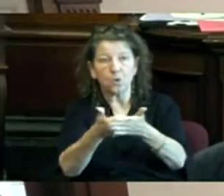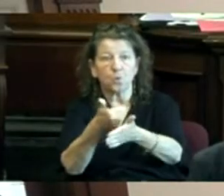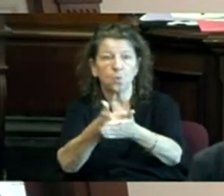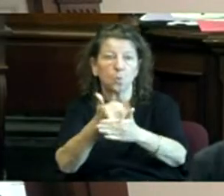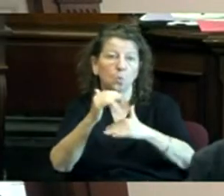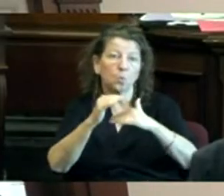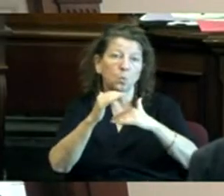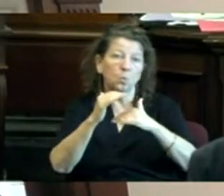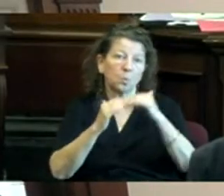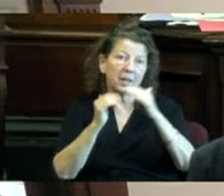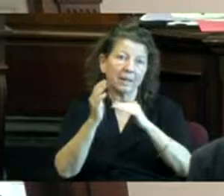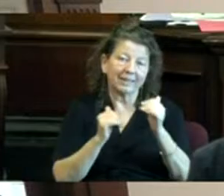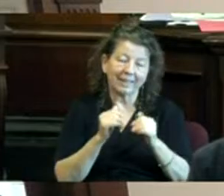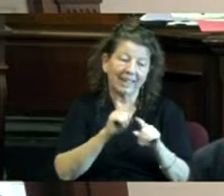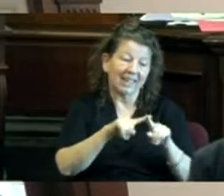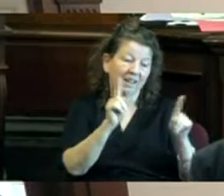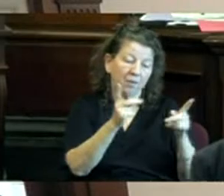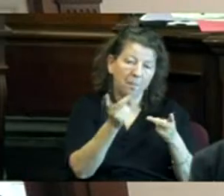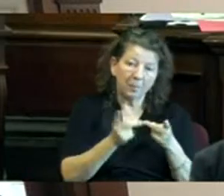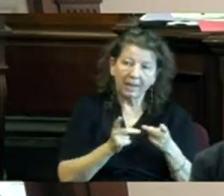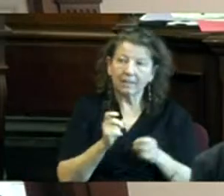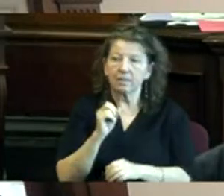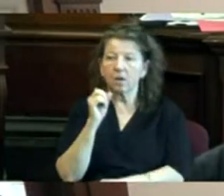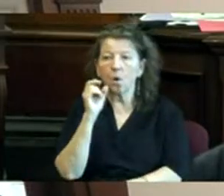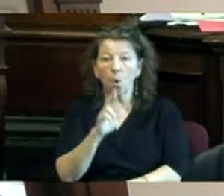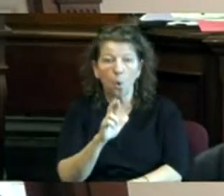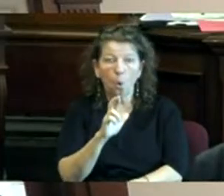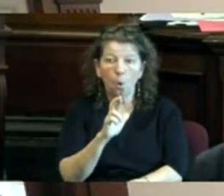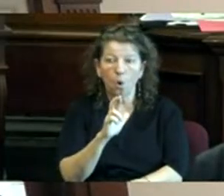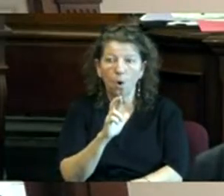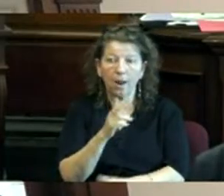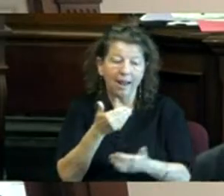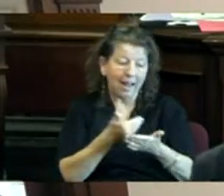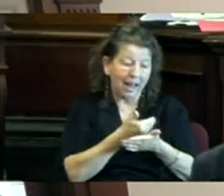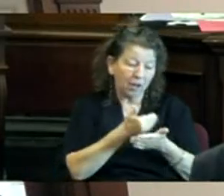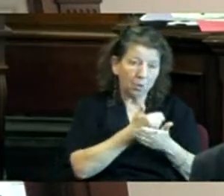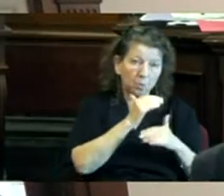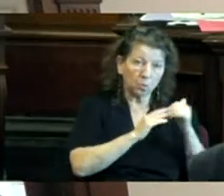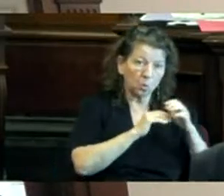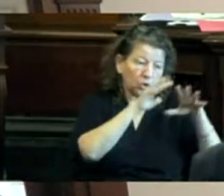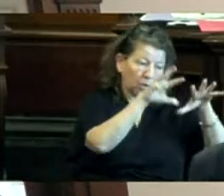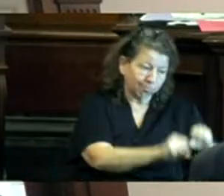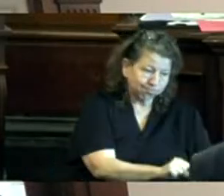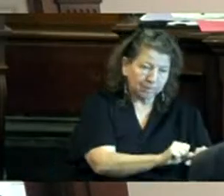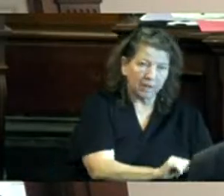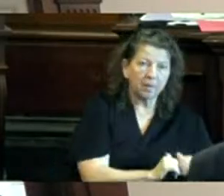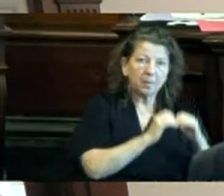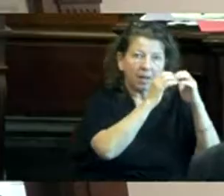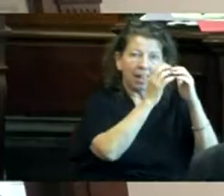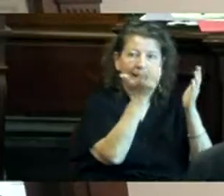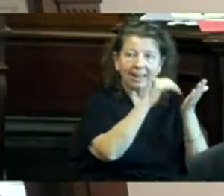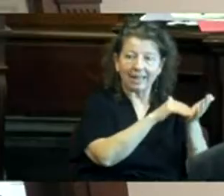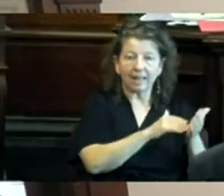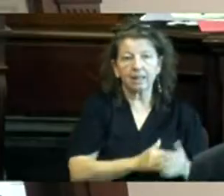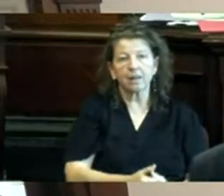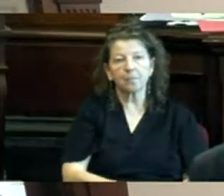dollars may well be better spent imagining a new school in a